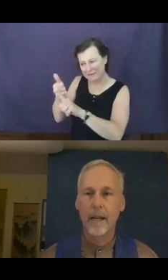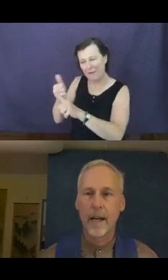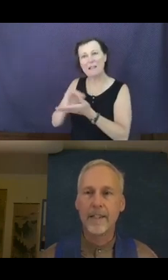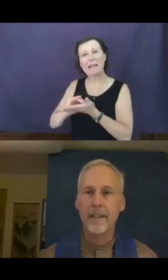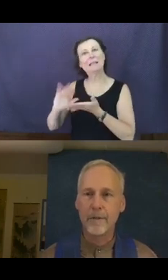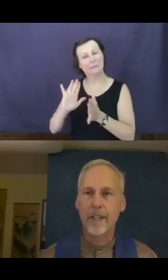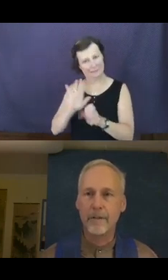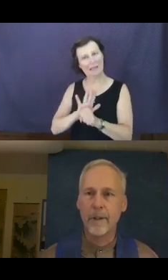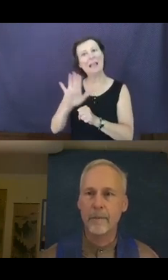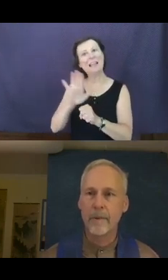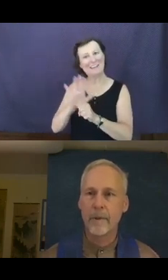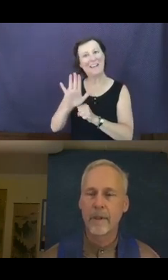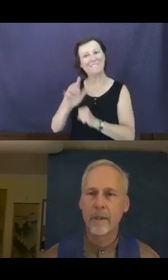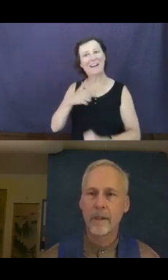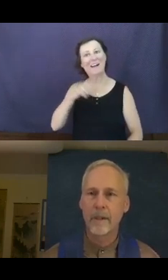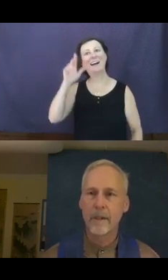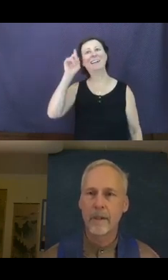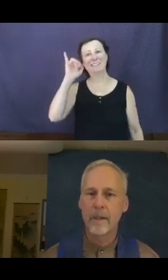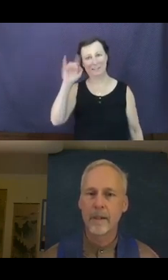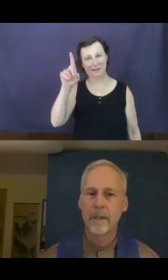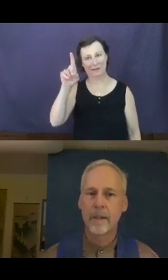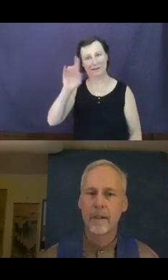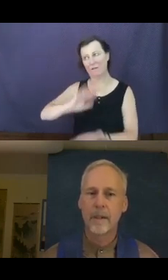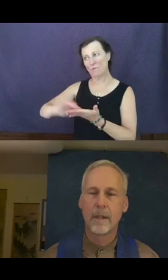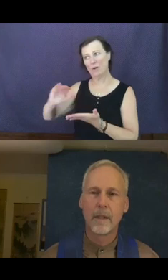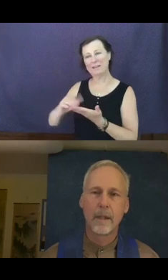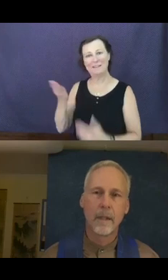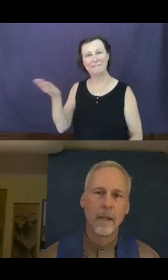I did forgive him.